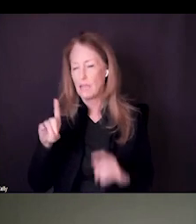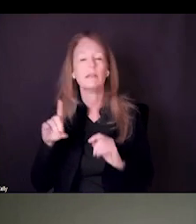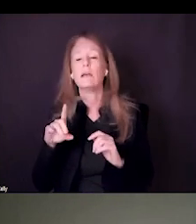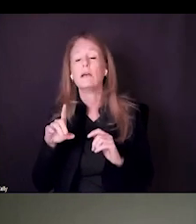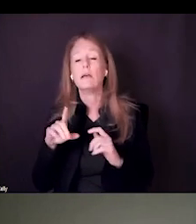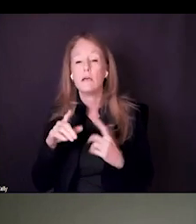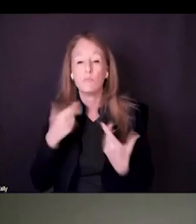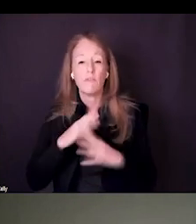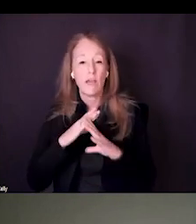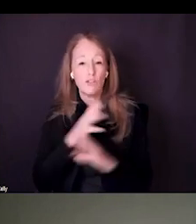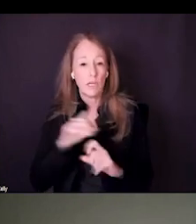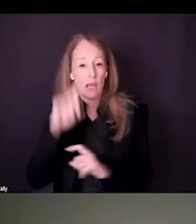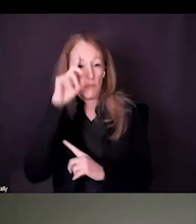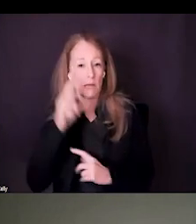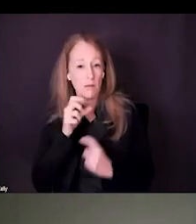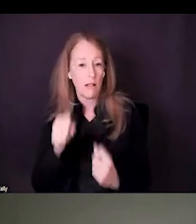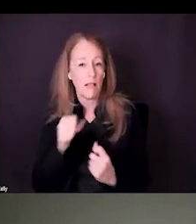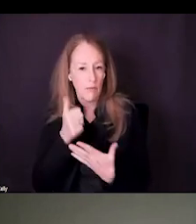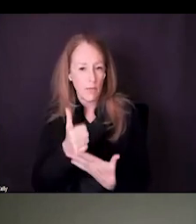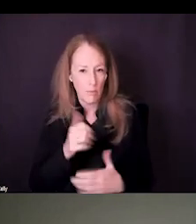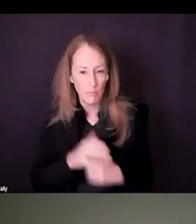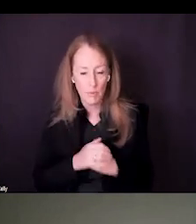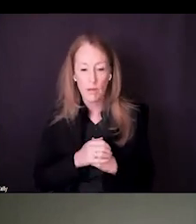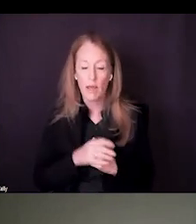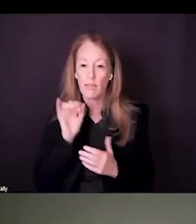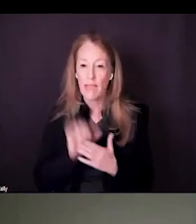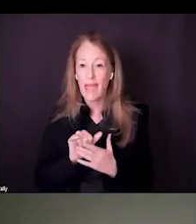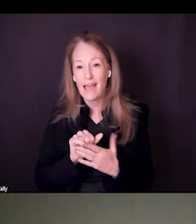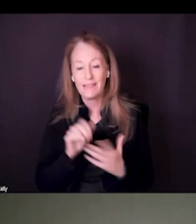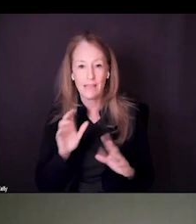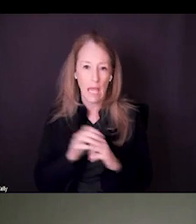HEALTH. THESE ARE THINGS LIKE WORK FORCES, MINIMUM